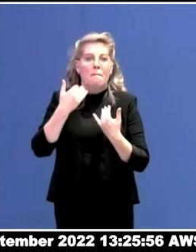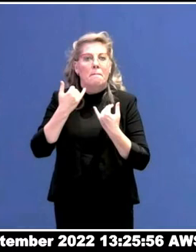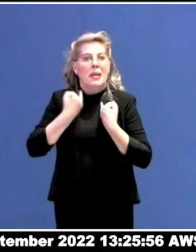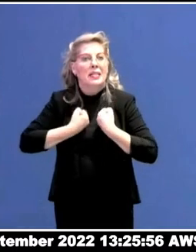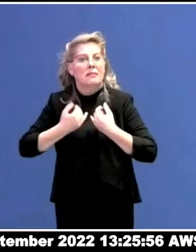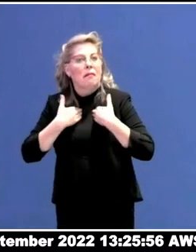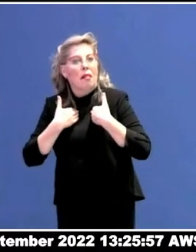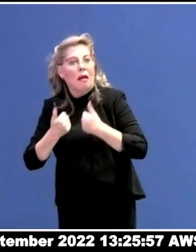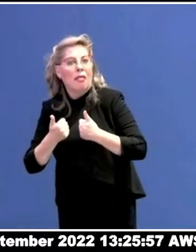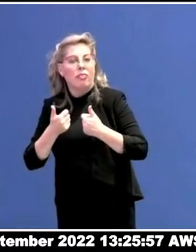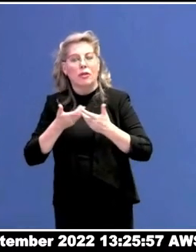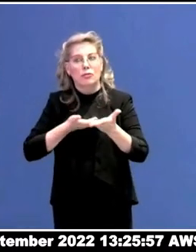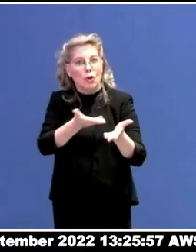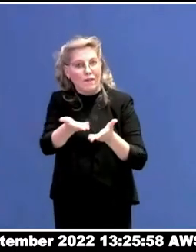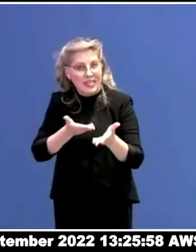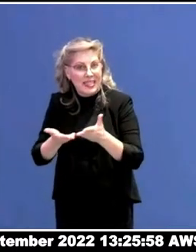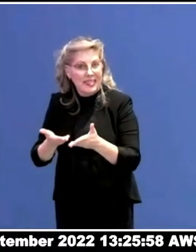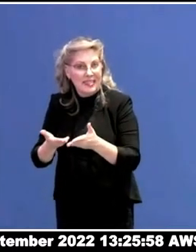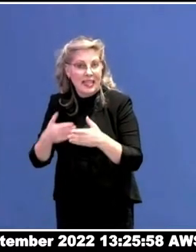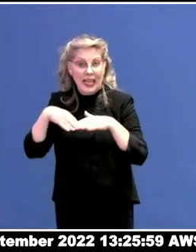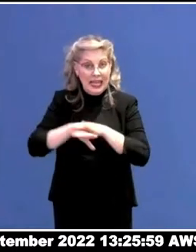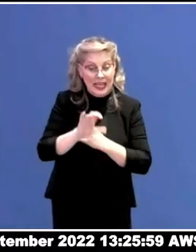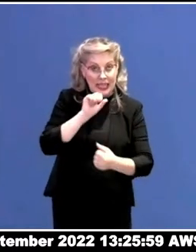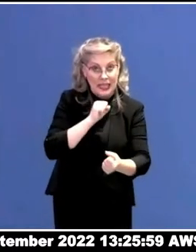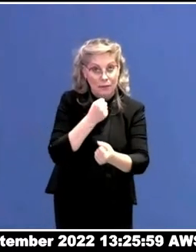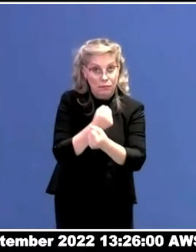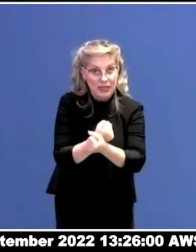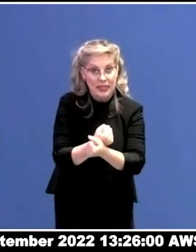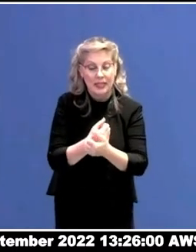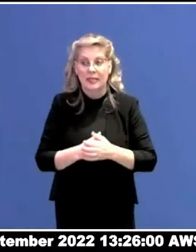great one. The Australian Government's own National Standards for Mental Health Services